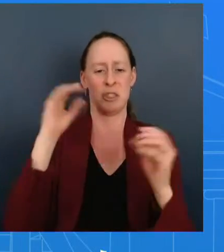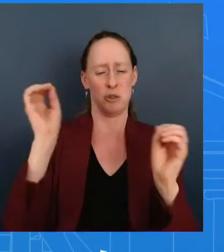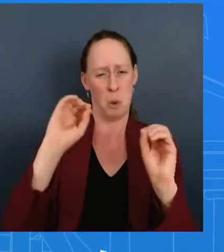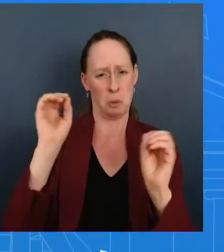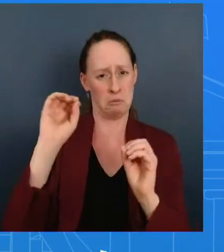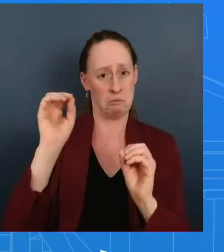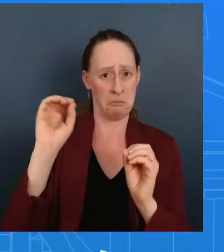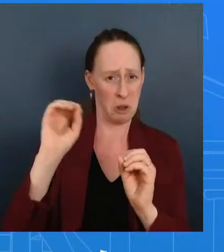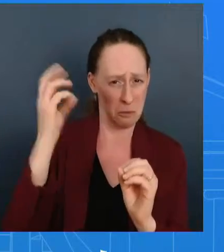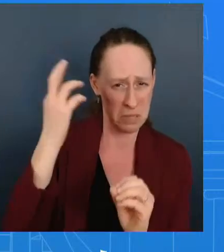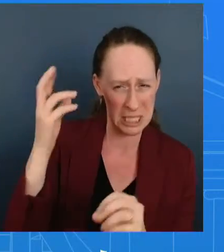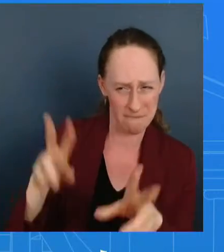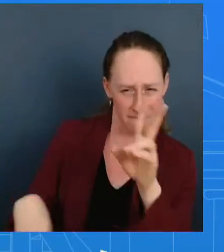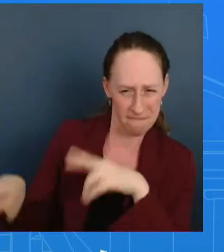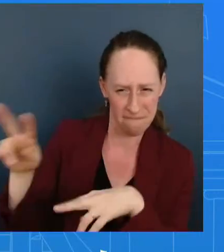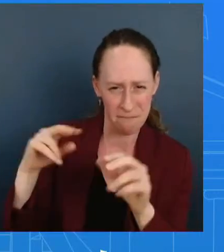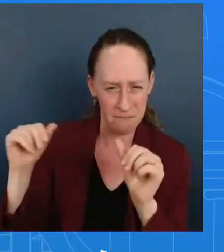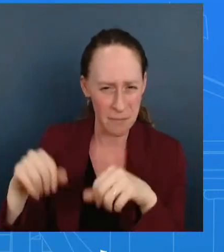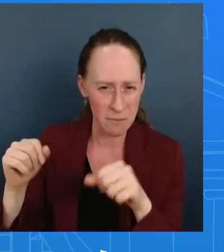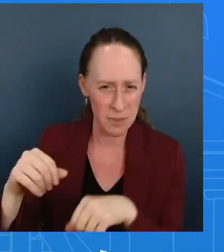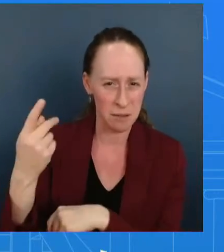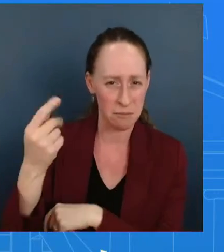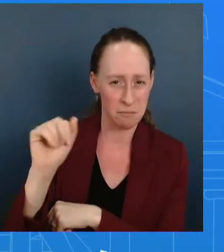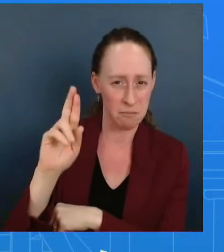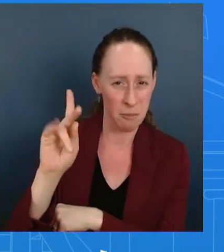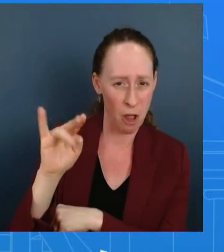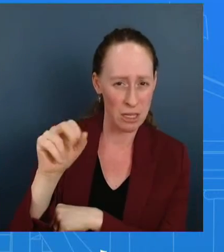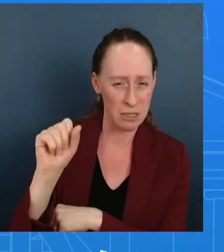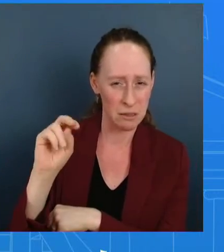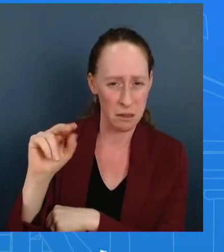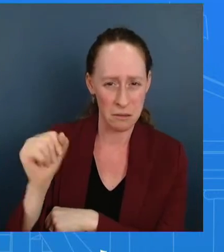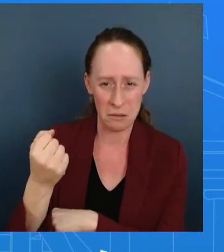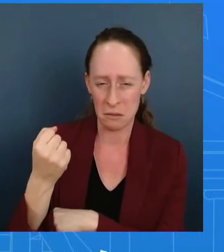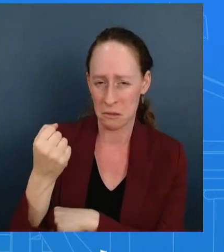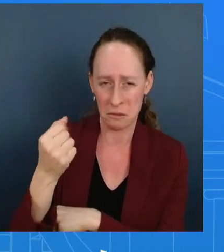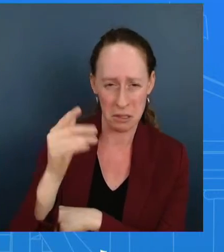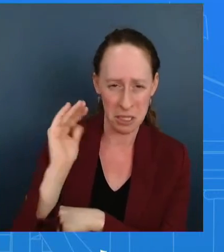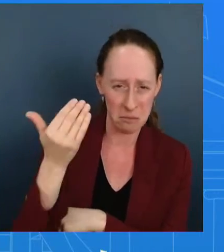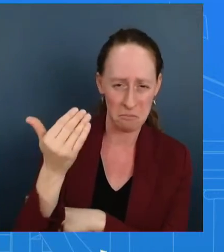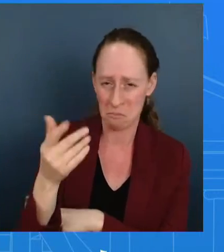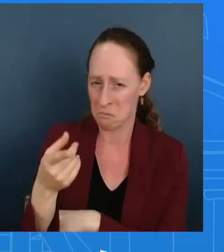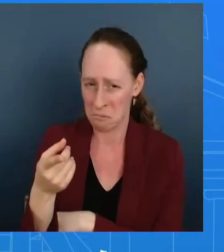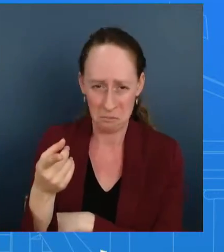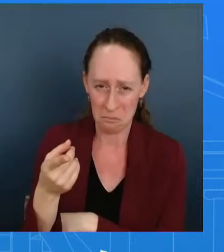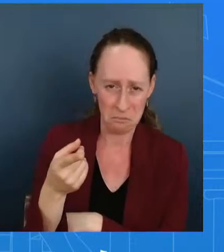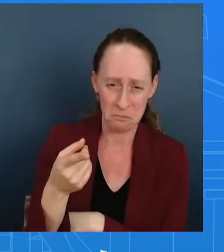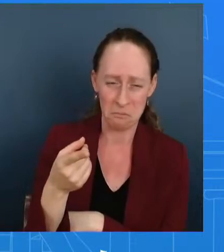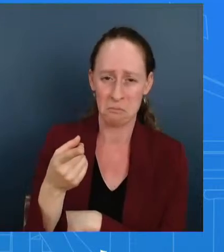that you've been describing, based on his public appearances? Ms. Jean-Pierre: Will you say that one more time? The Press: That -- you've said that the president's doctor has seen no reason to evaluate him